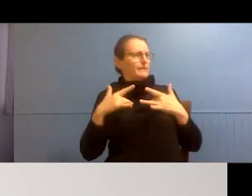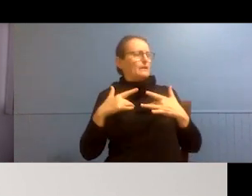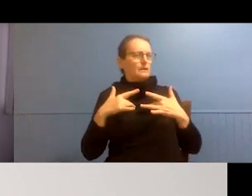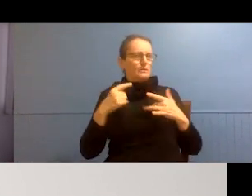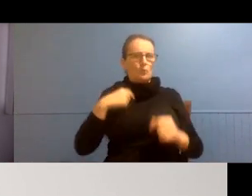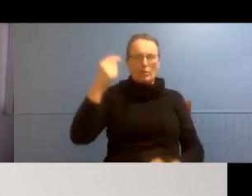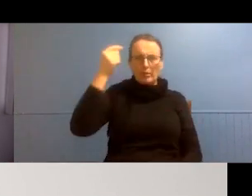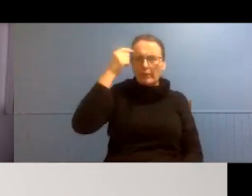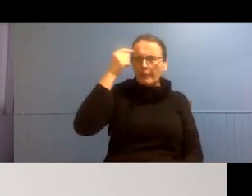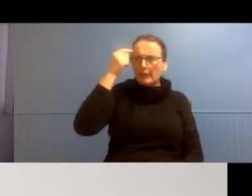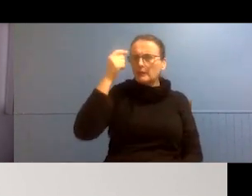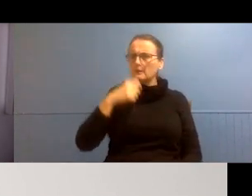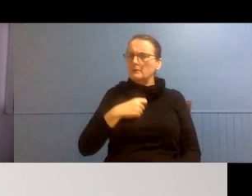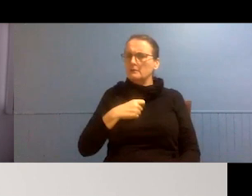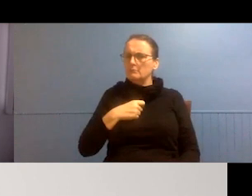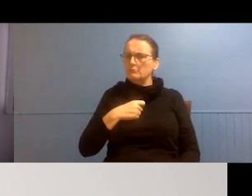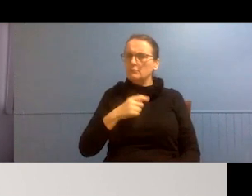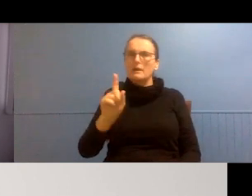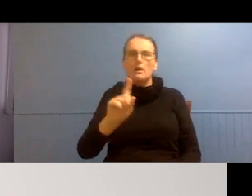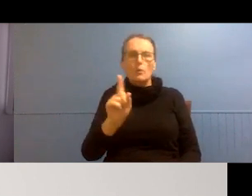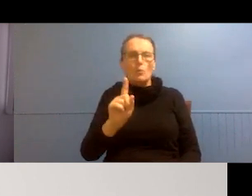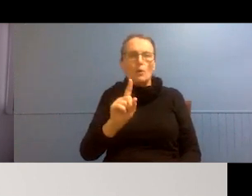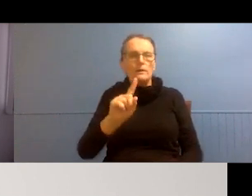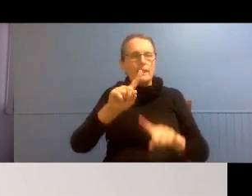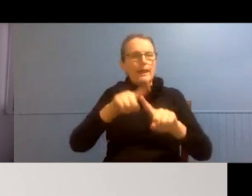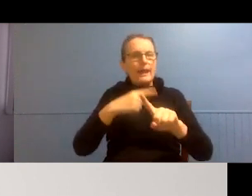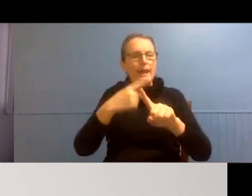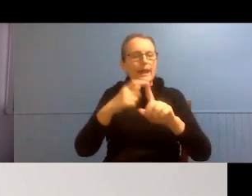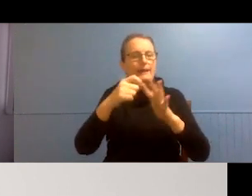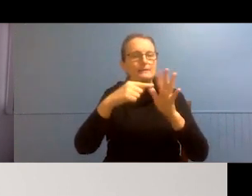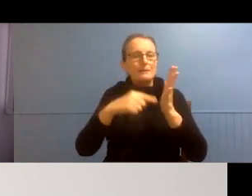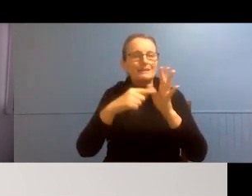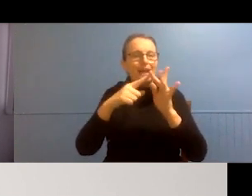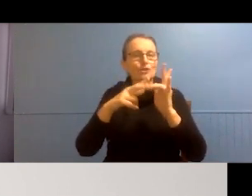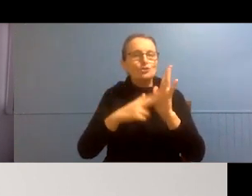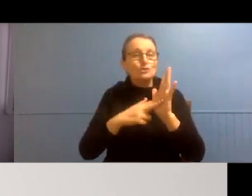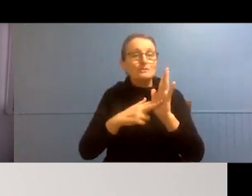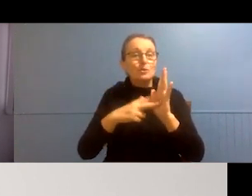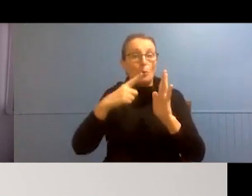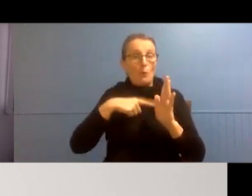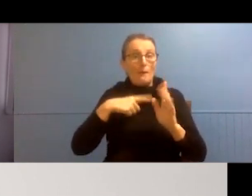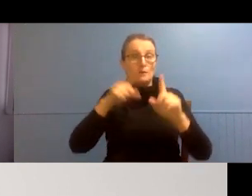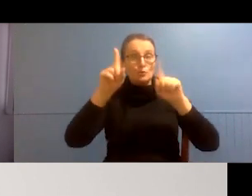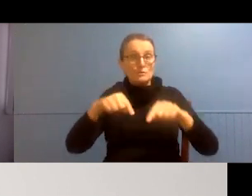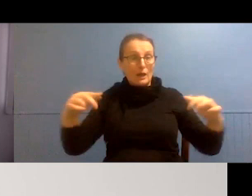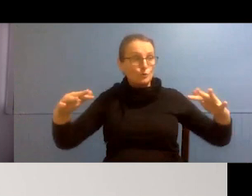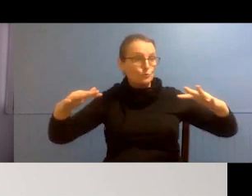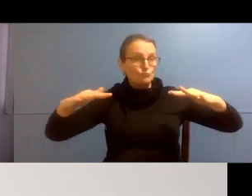thinking, and of the expectations that start to rise up, because year going to start engaging with the other culture.